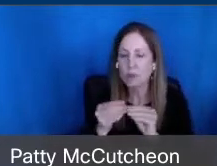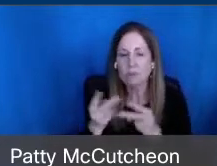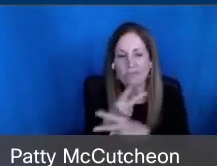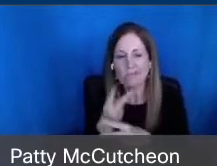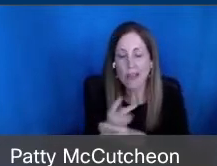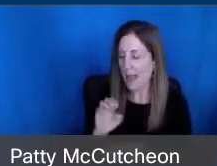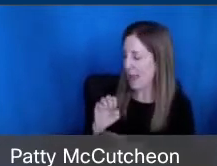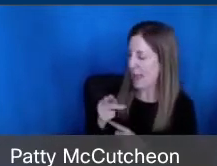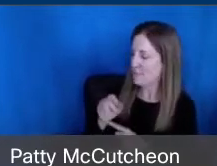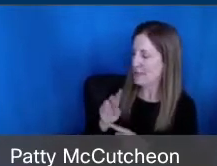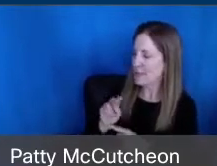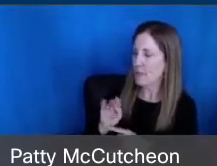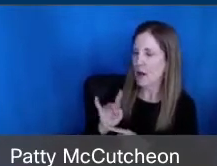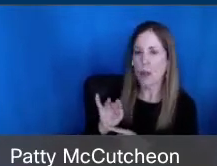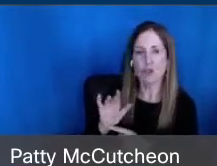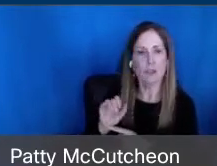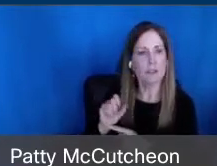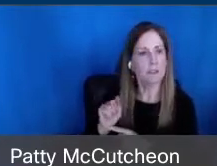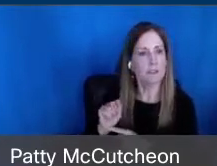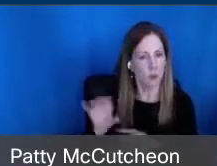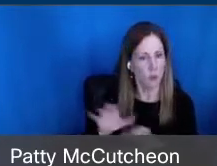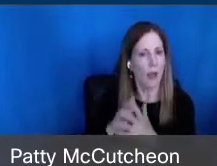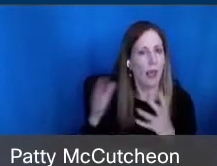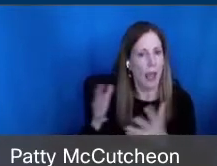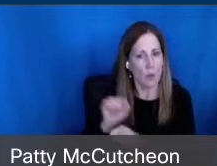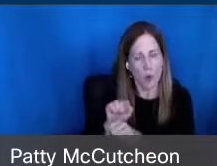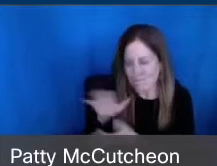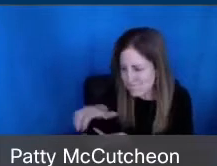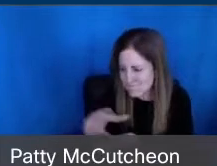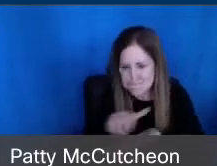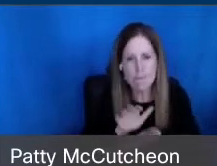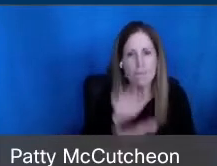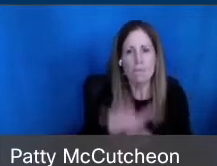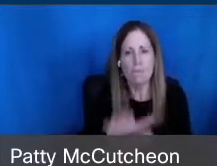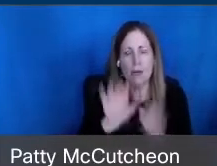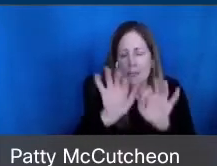do quite a bit of work just to give the idea of what's happening across the state,